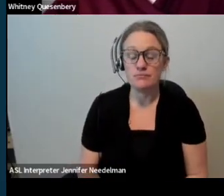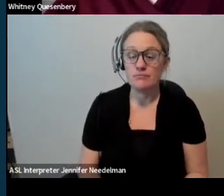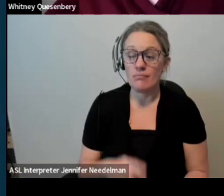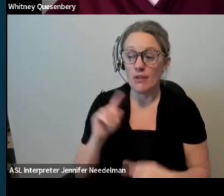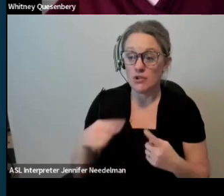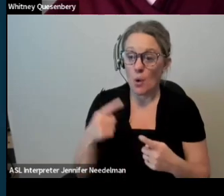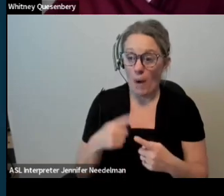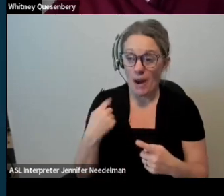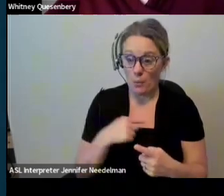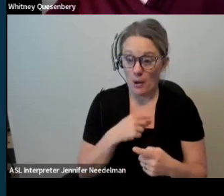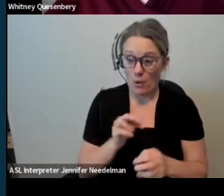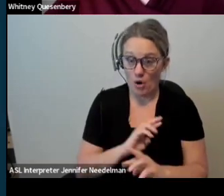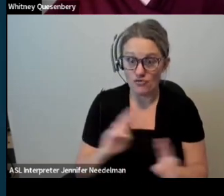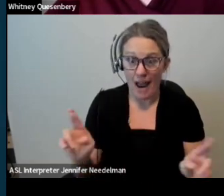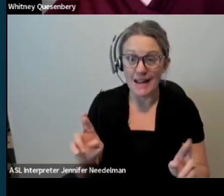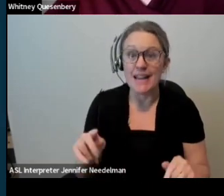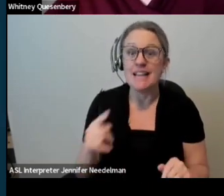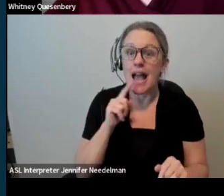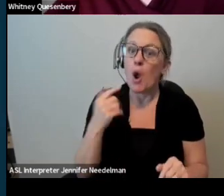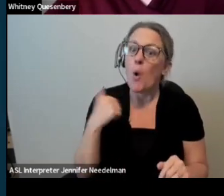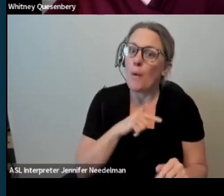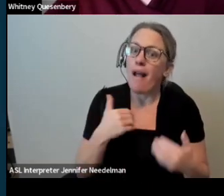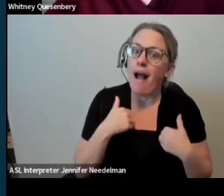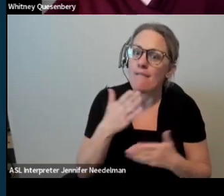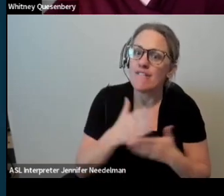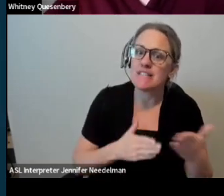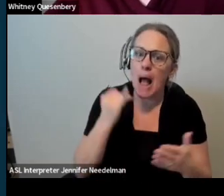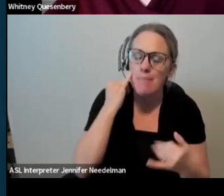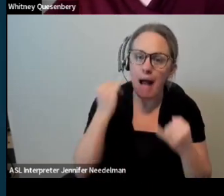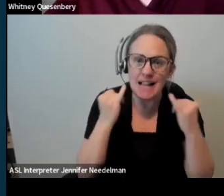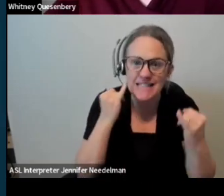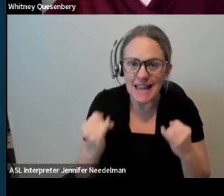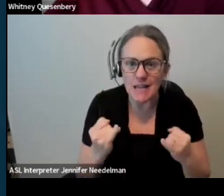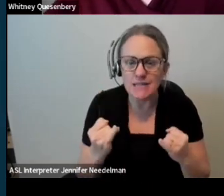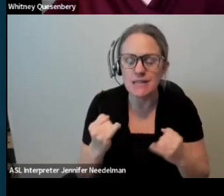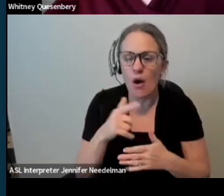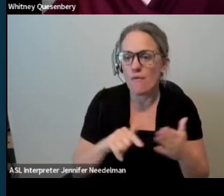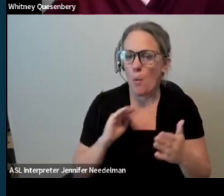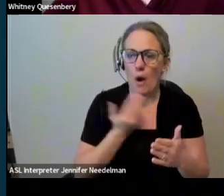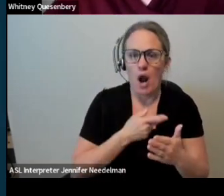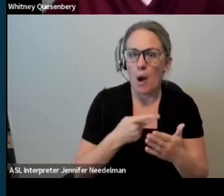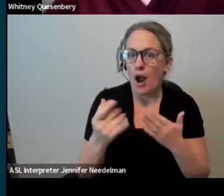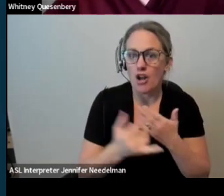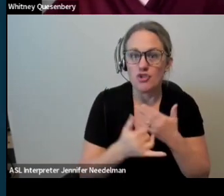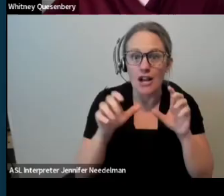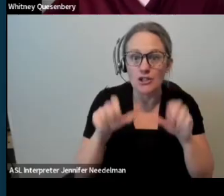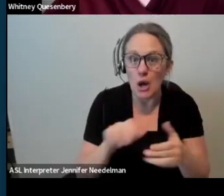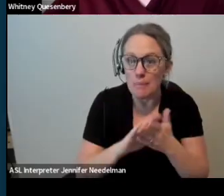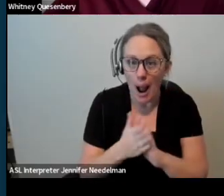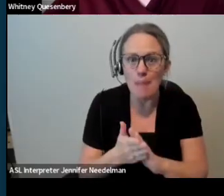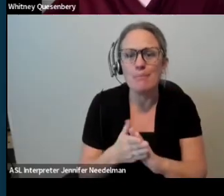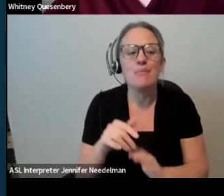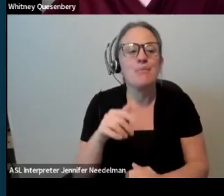to come back and say we have some ideas about what we, what our project could be, they already knew us and we already knew them.